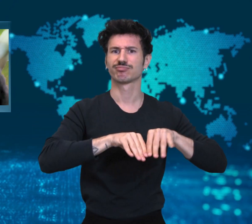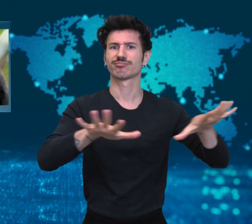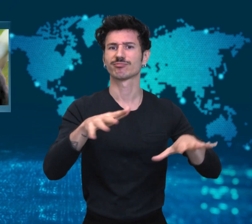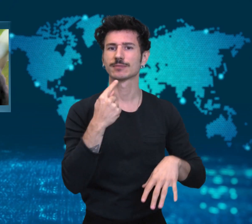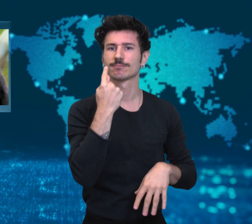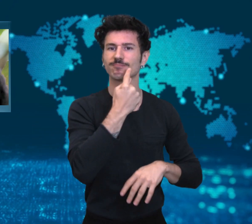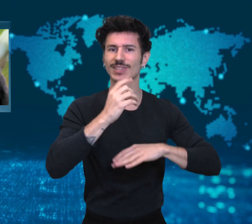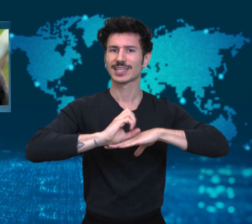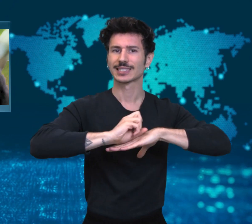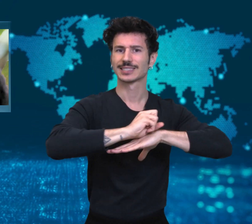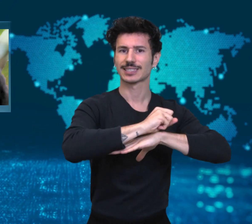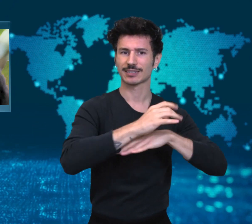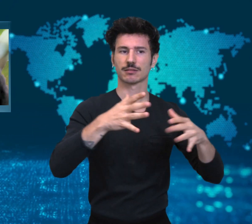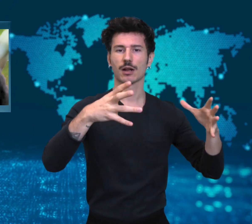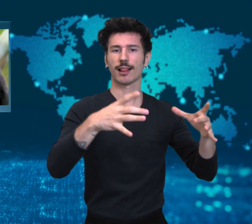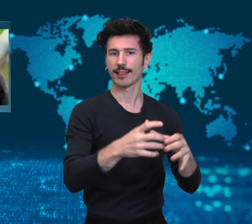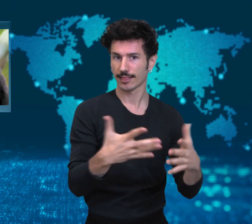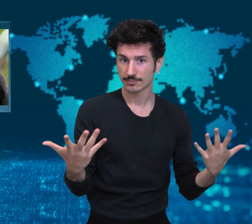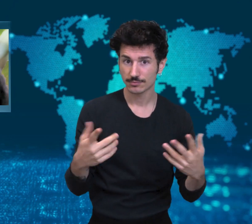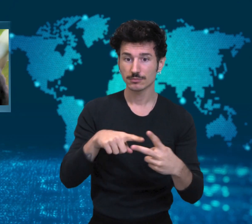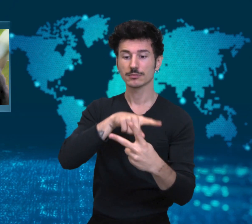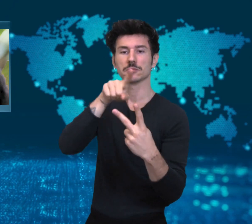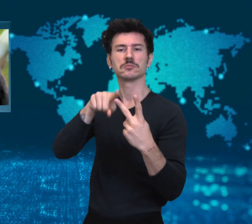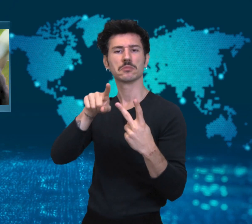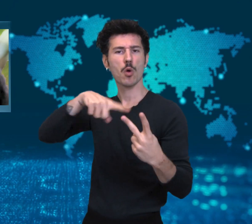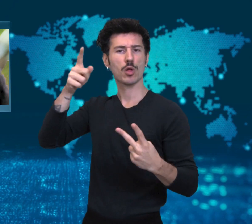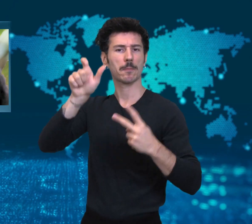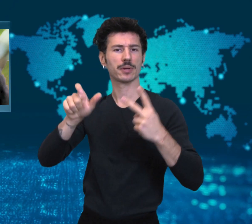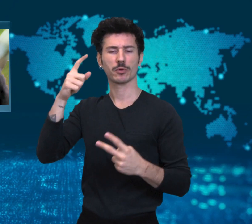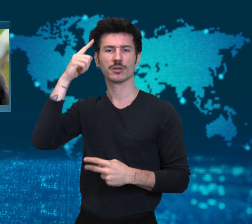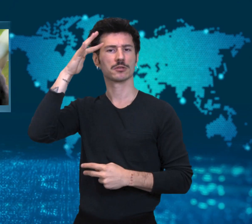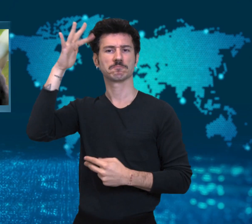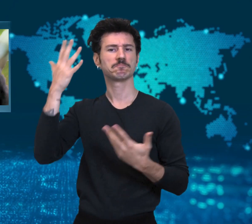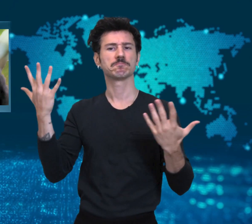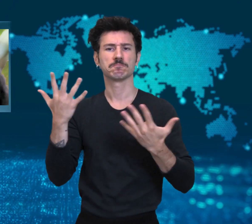cancer caused their decline in Australia.